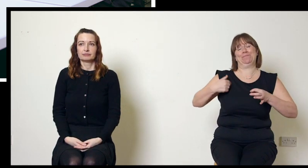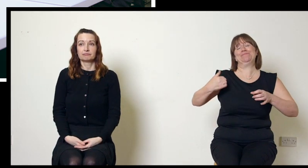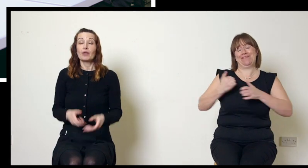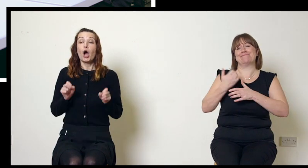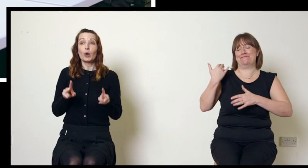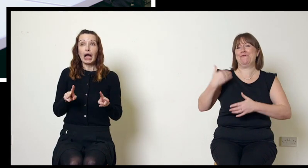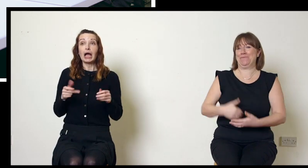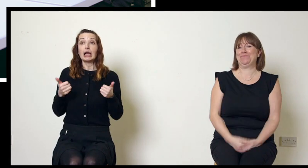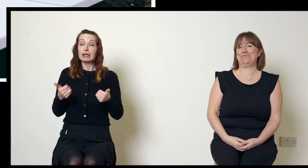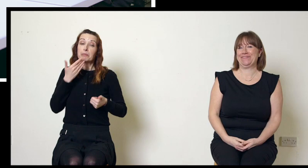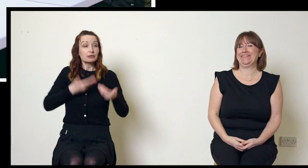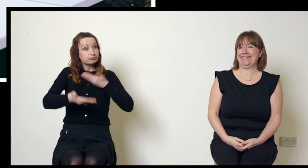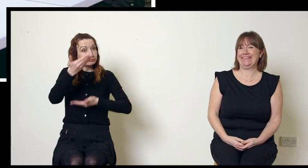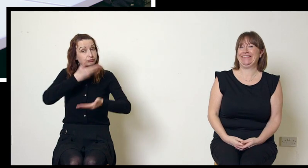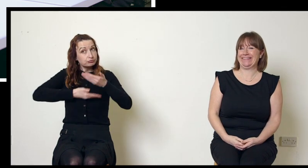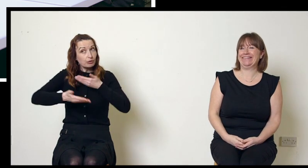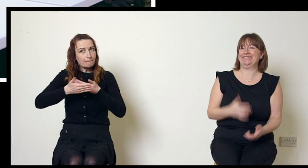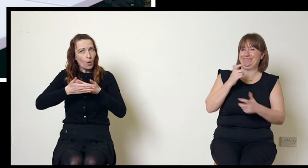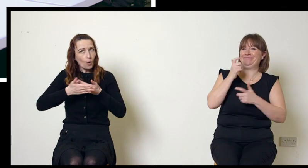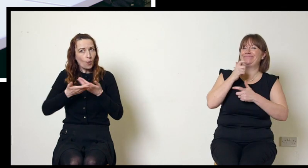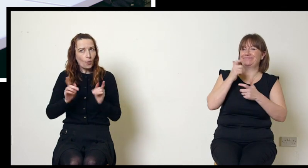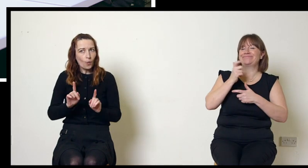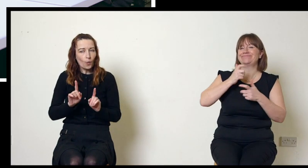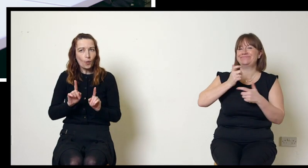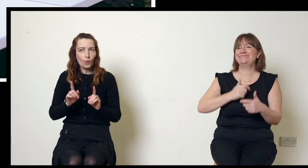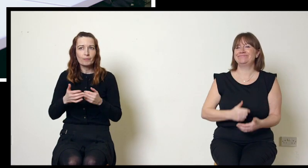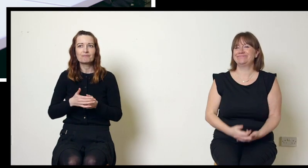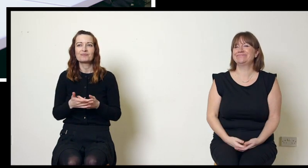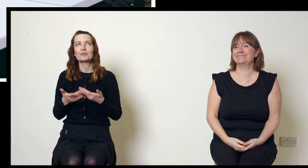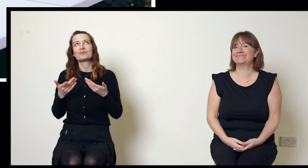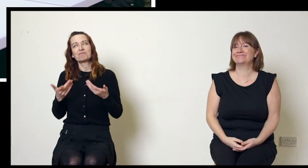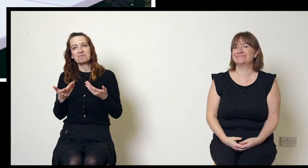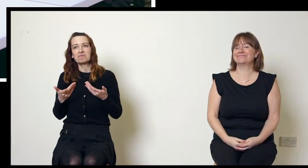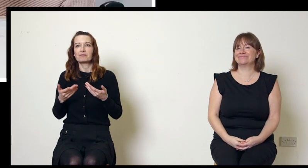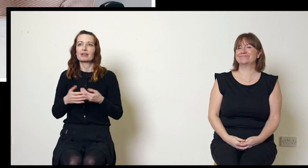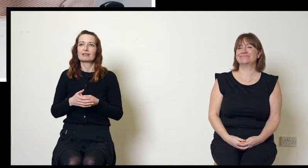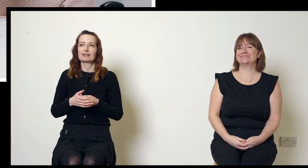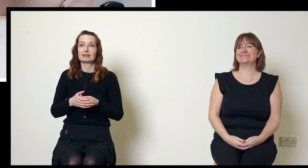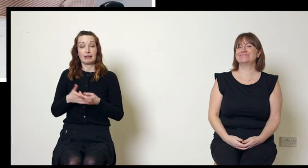OK so tell me more about this. I mean, just during, well… because part of the process was working